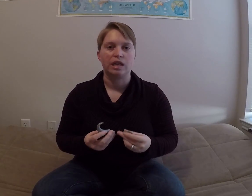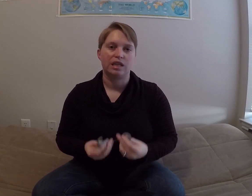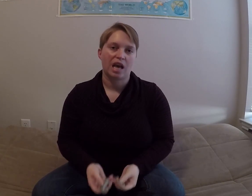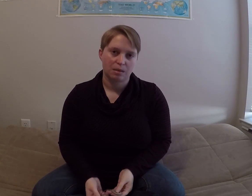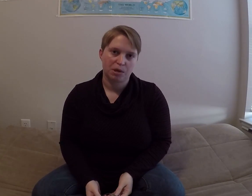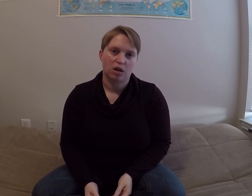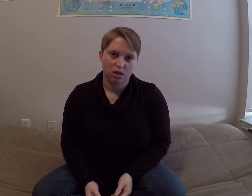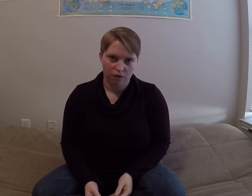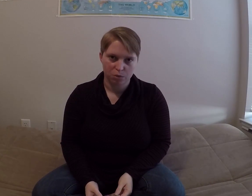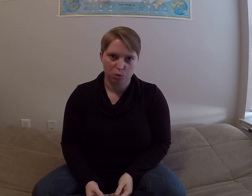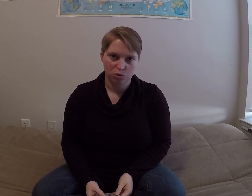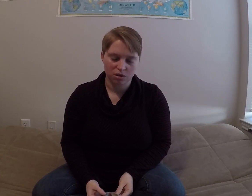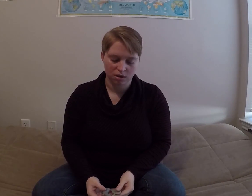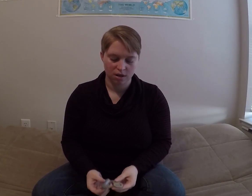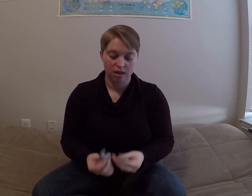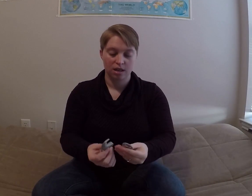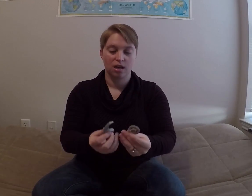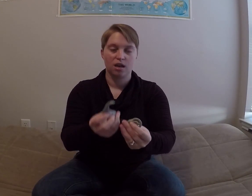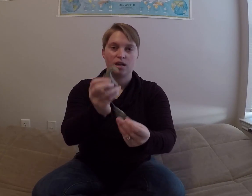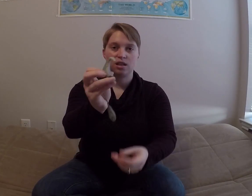It can be uncomfortable.